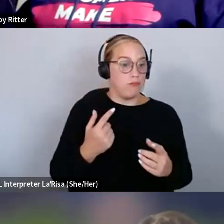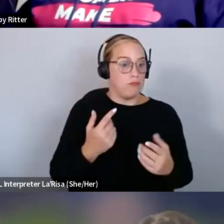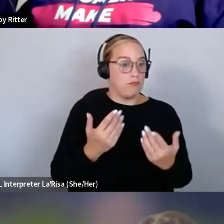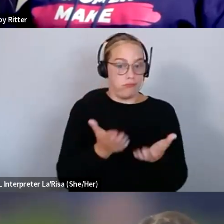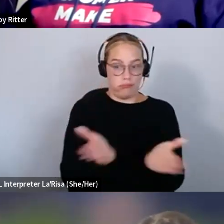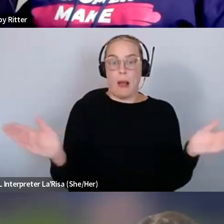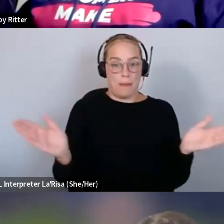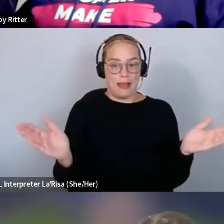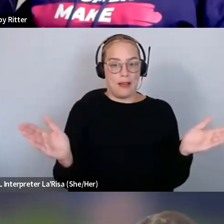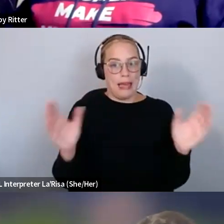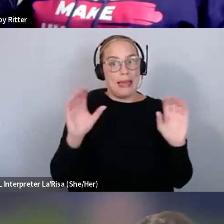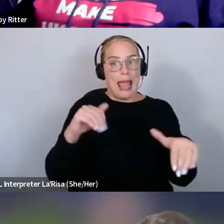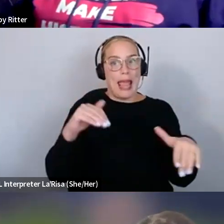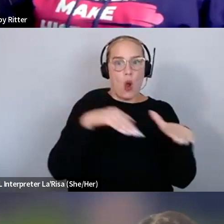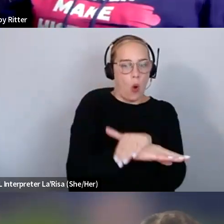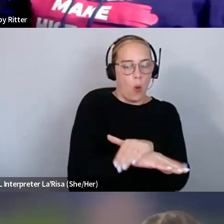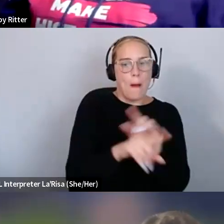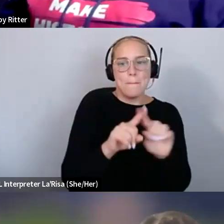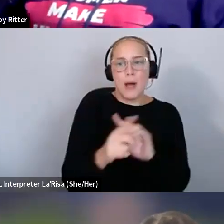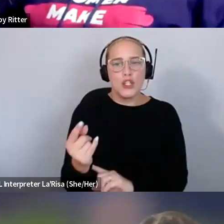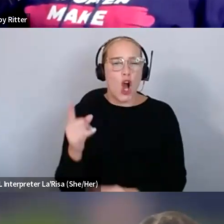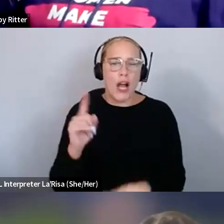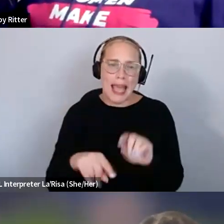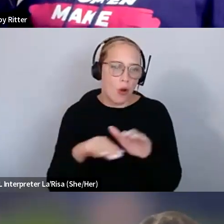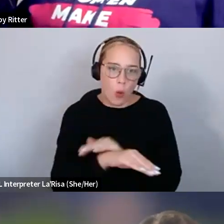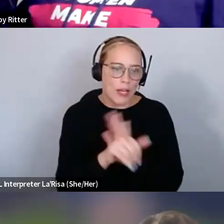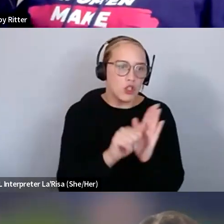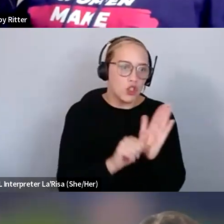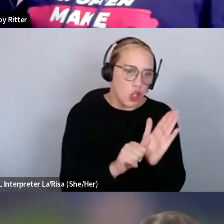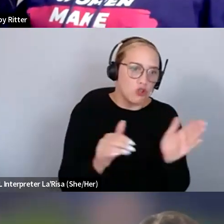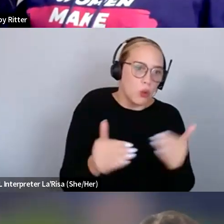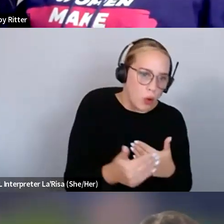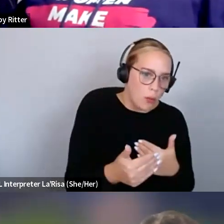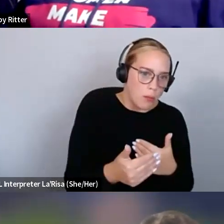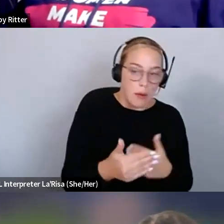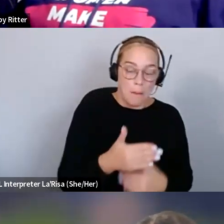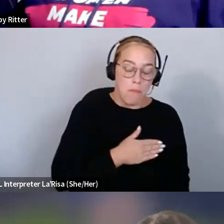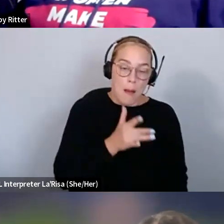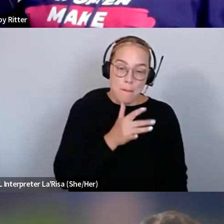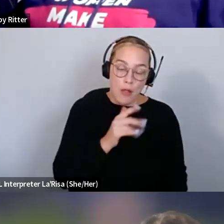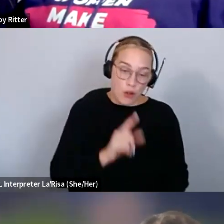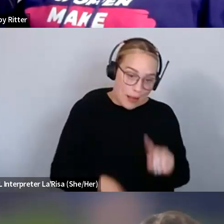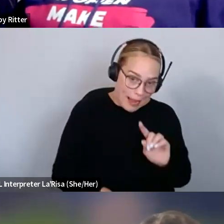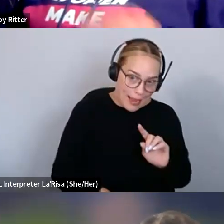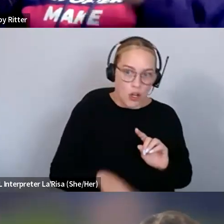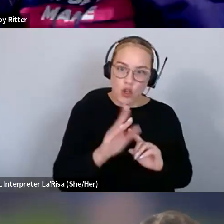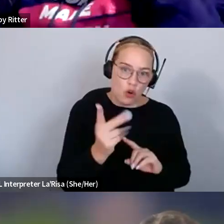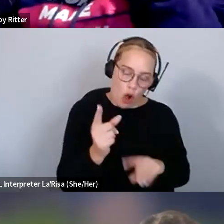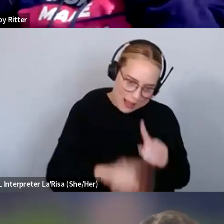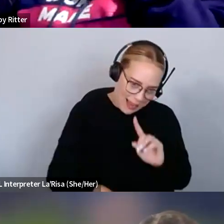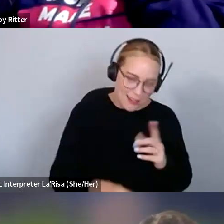go is sterile environments. Anywhere a human can go -- a member of the public can go, your doggy can go too. You can't go into the surgery room